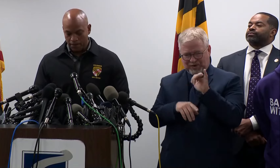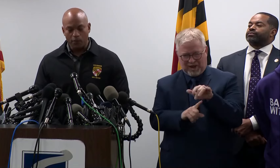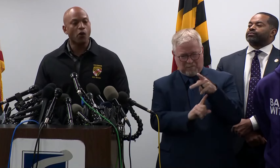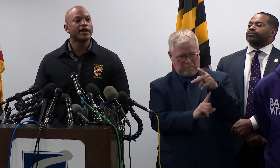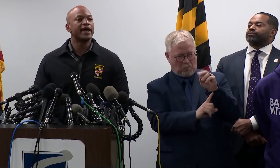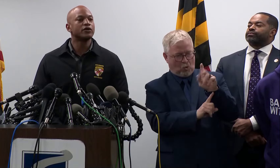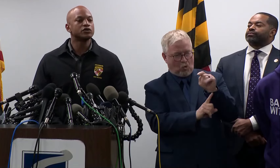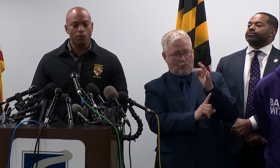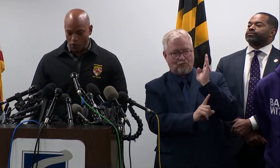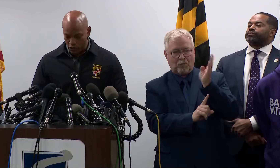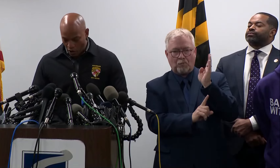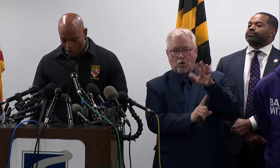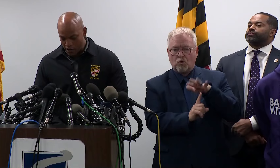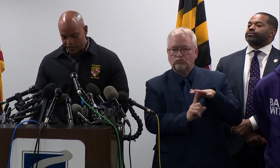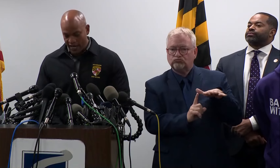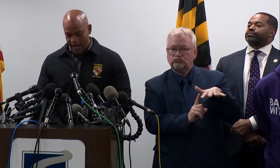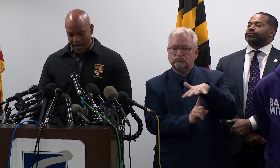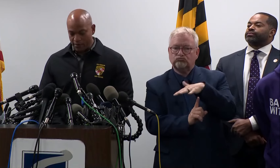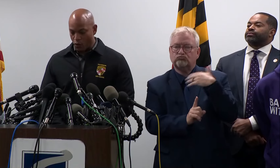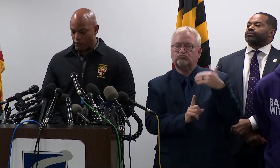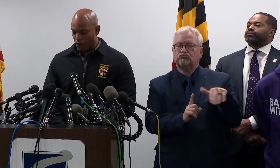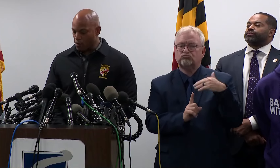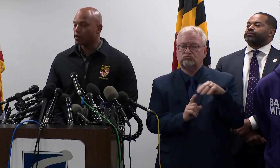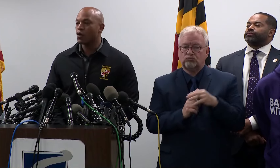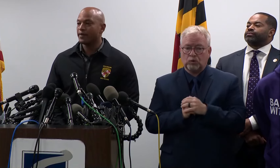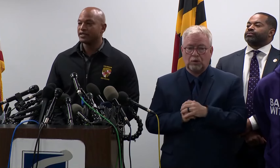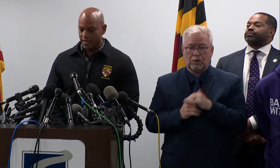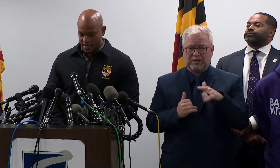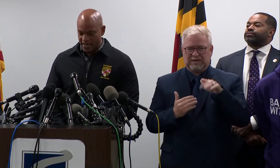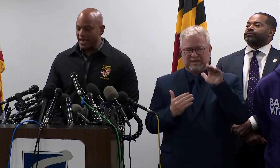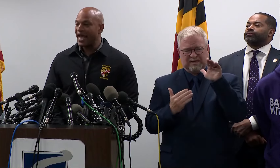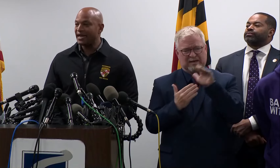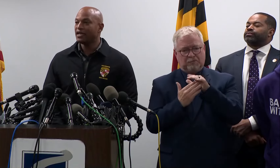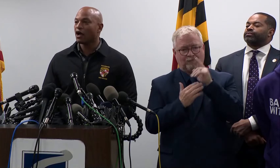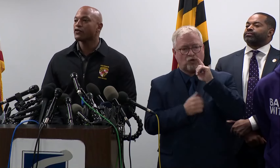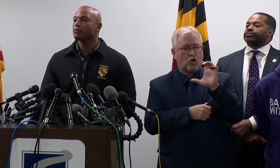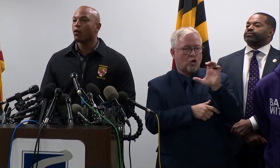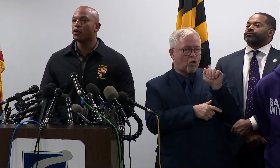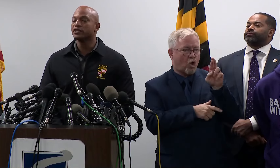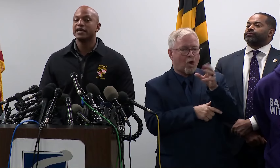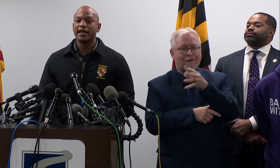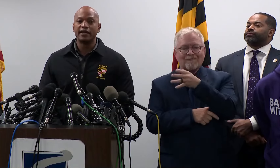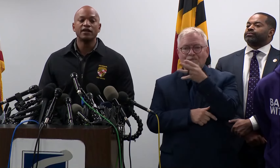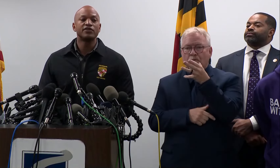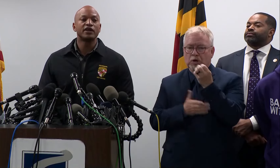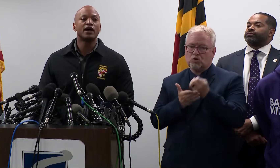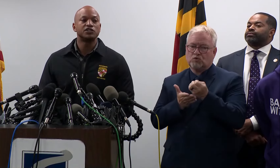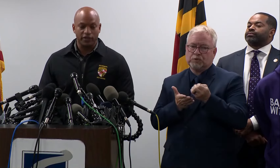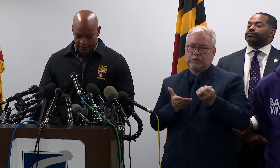The port handles more cars and more farm equipment than any other port in the country.